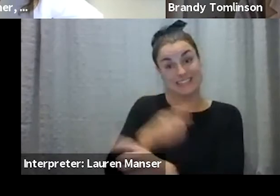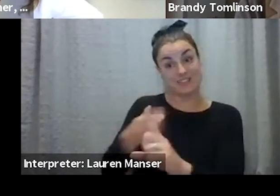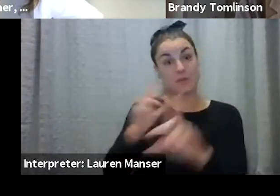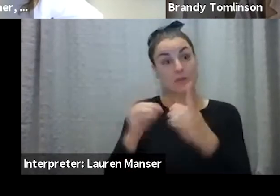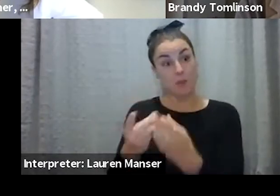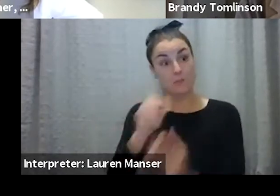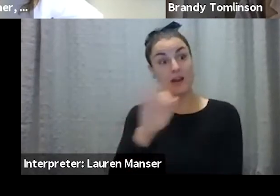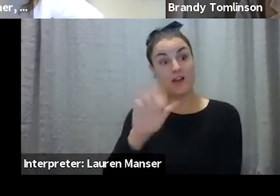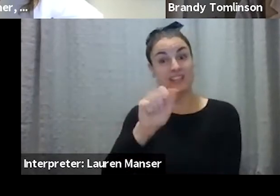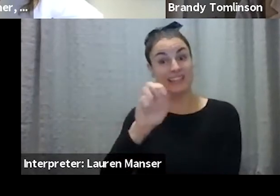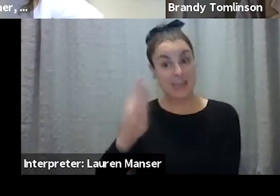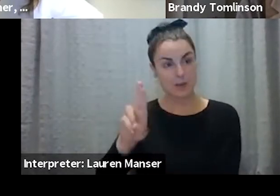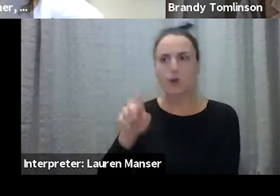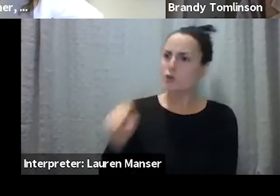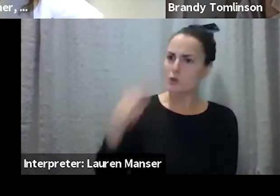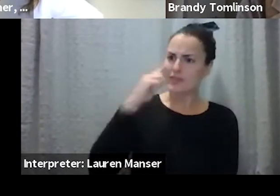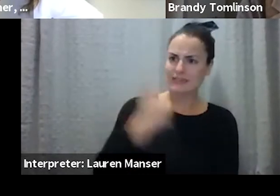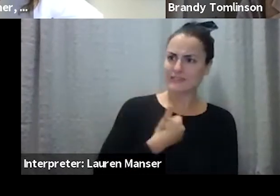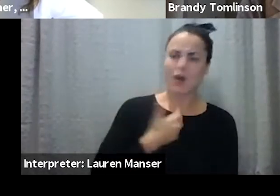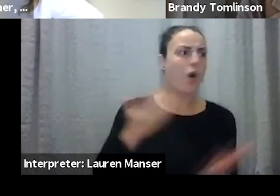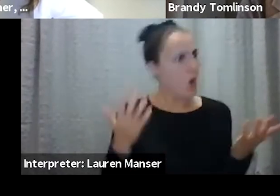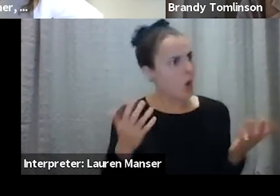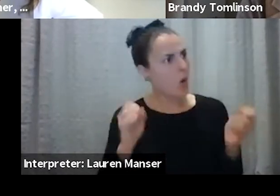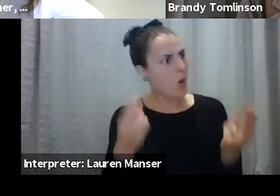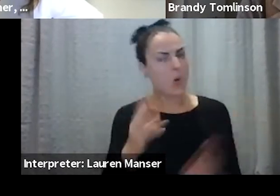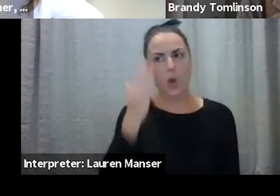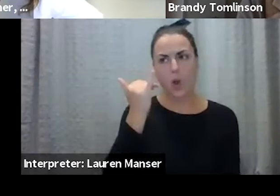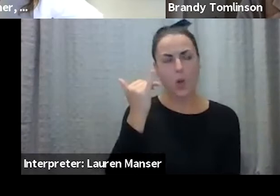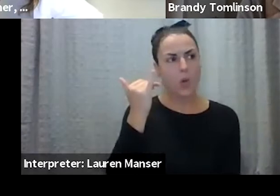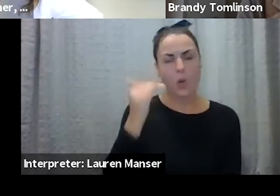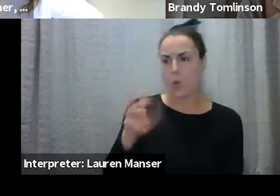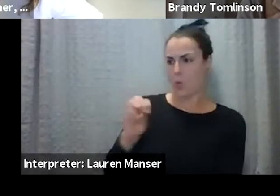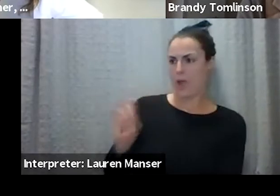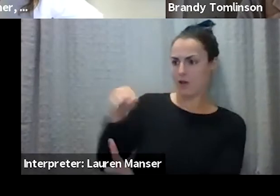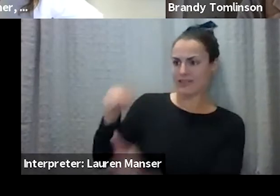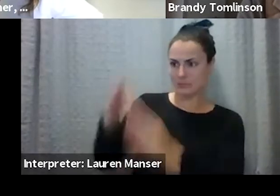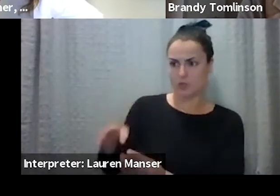Because it should be a choice, right, to be self-employed. Or is it that many people with disabilities